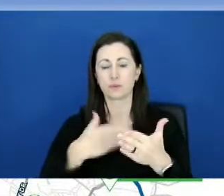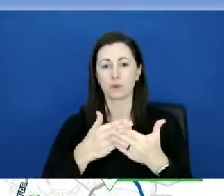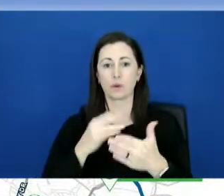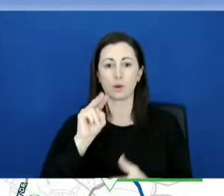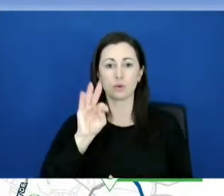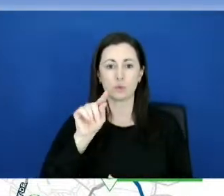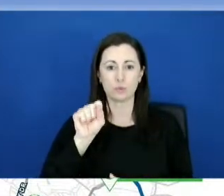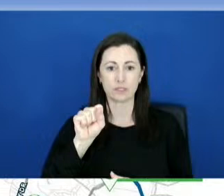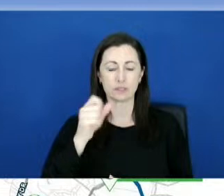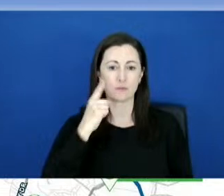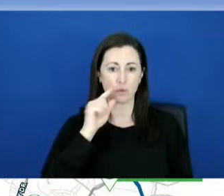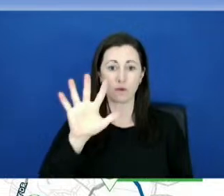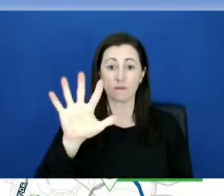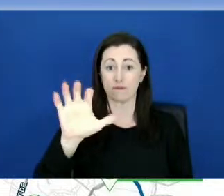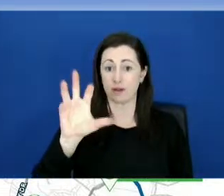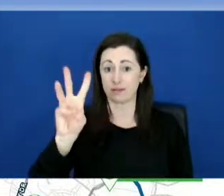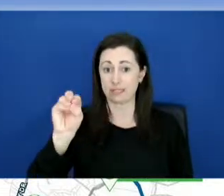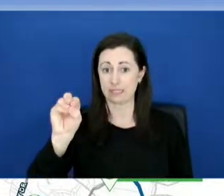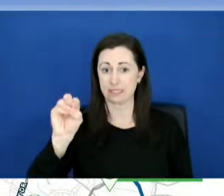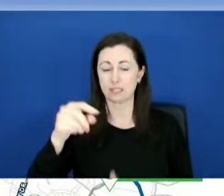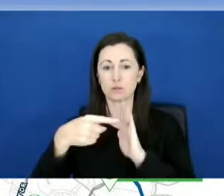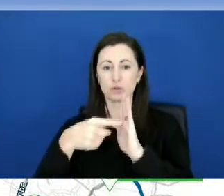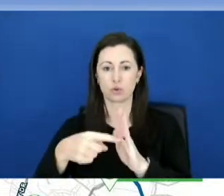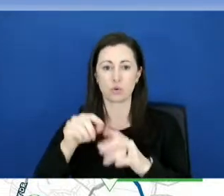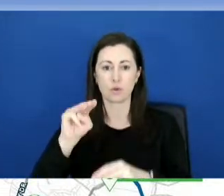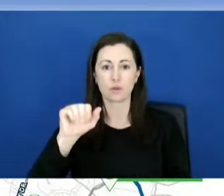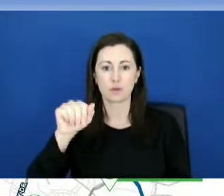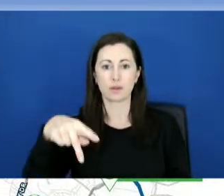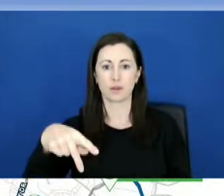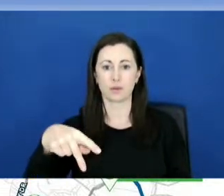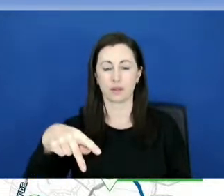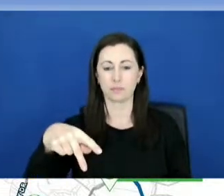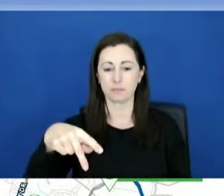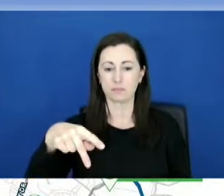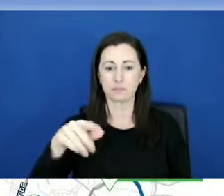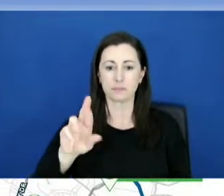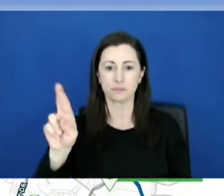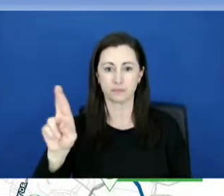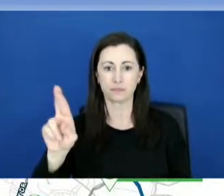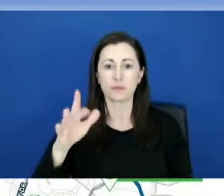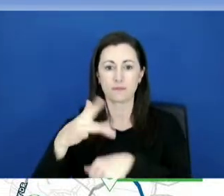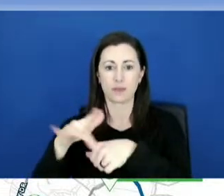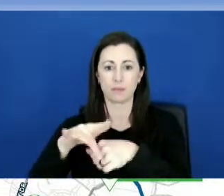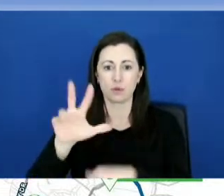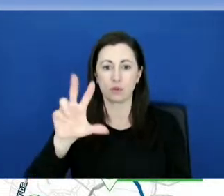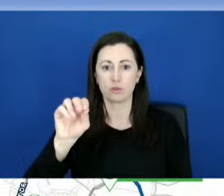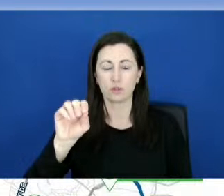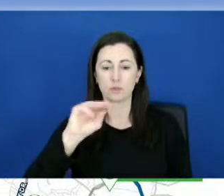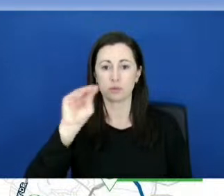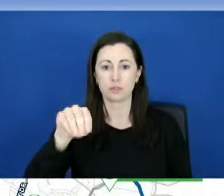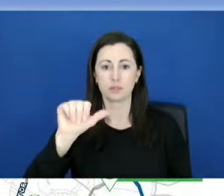DOWN ALL OF THE UNITS OF THE 560